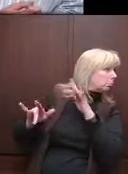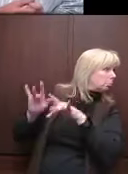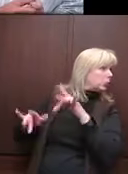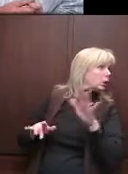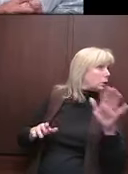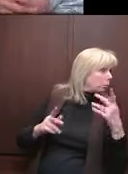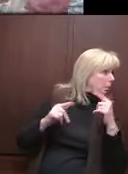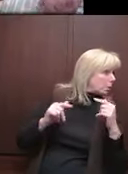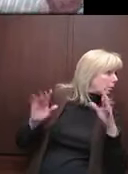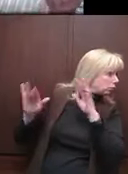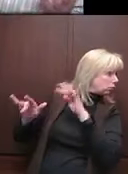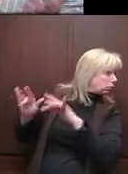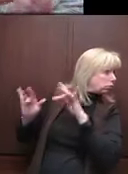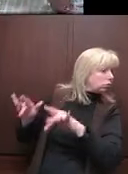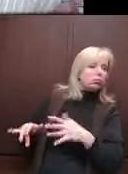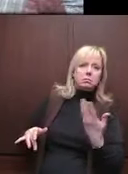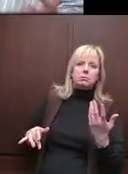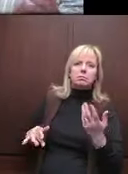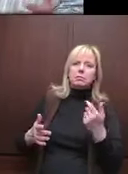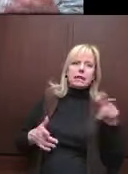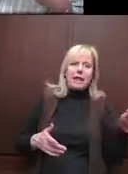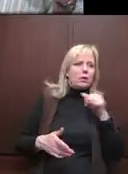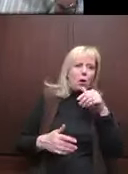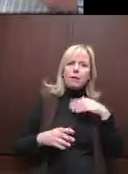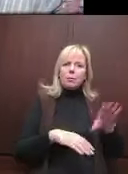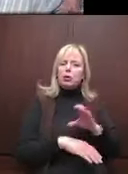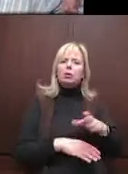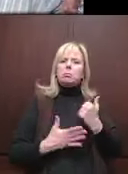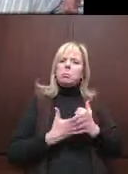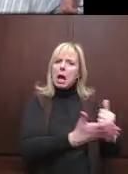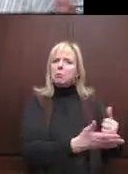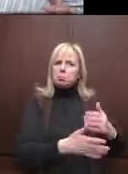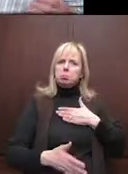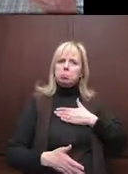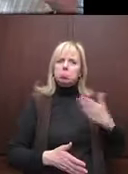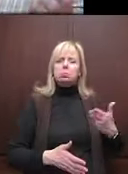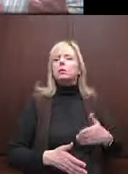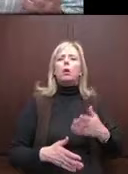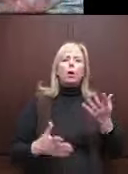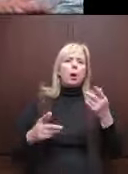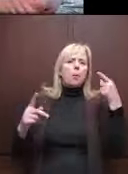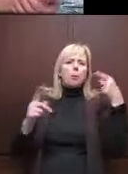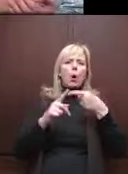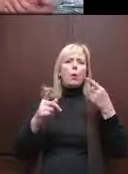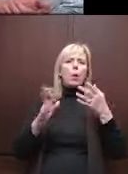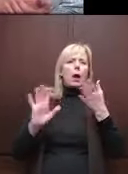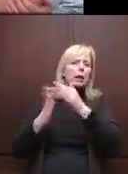That's the key. The key is just to bring this community together and let's get these vaccines out.